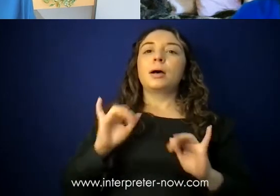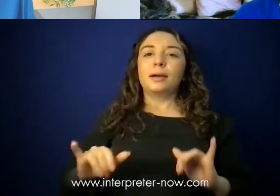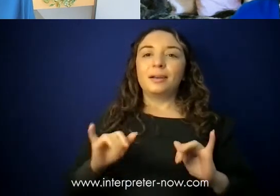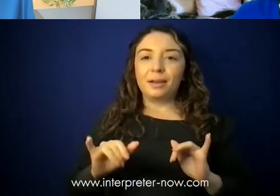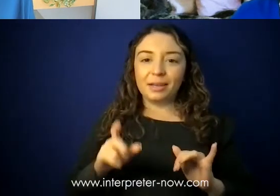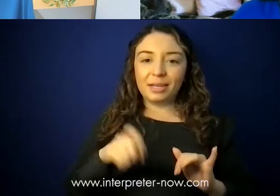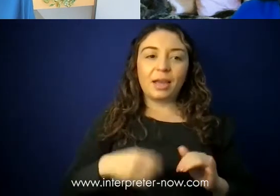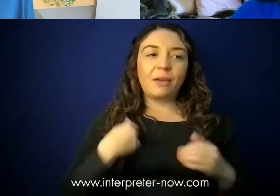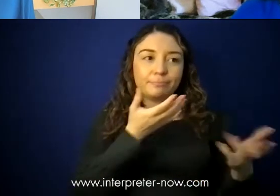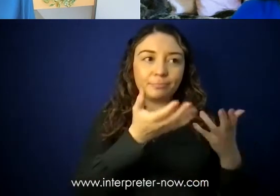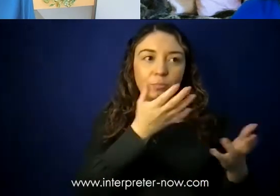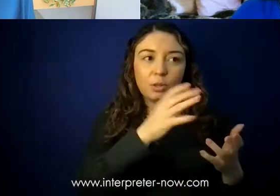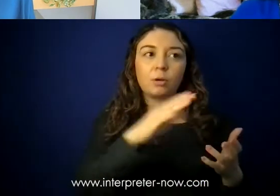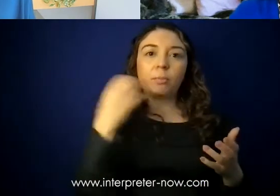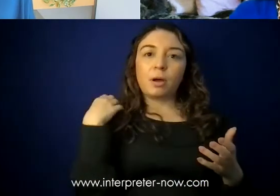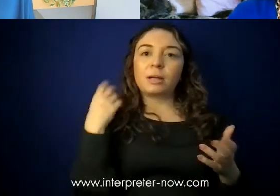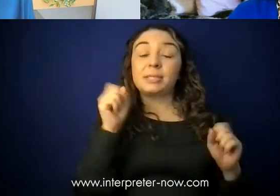manager that would then move their behavior forward.